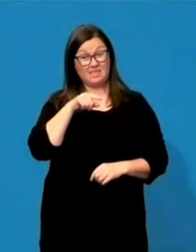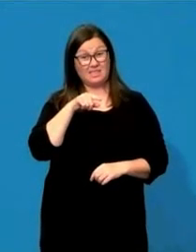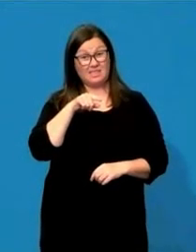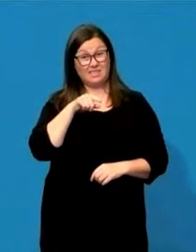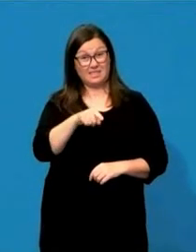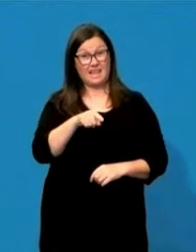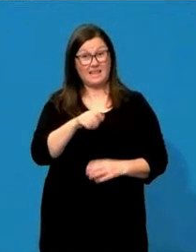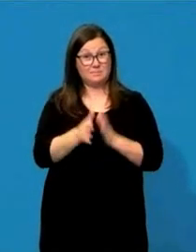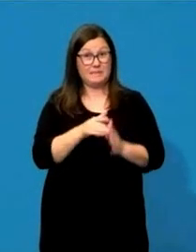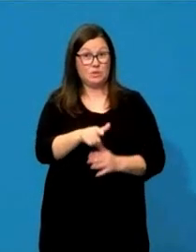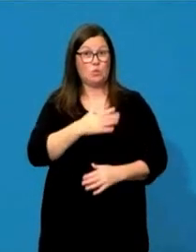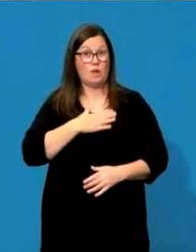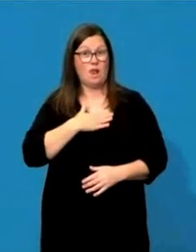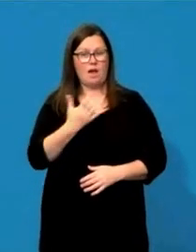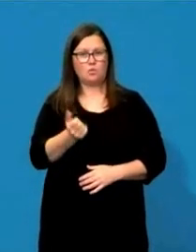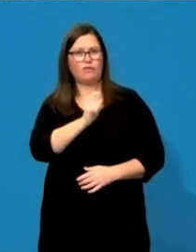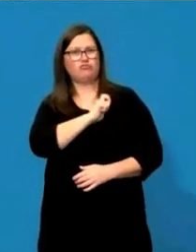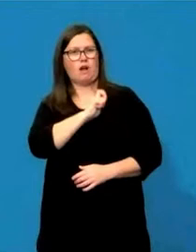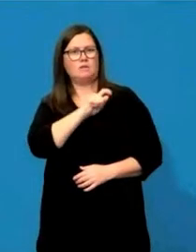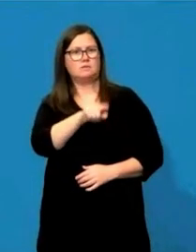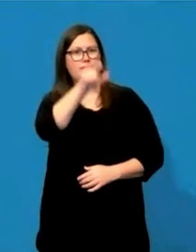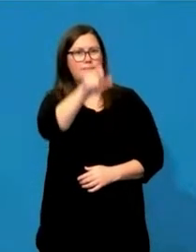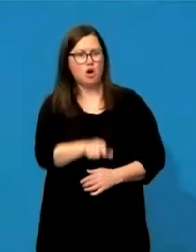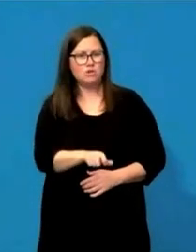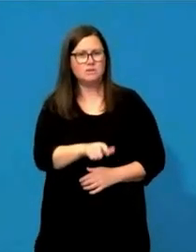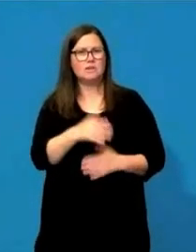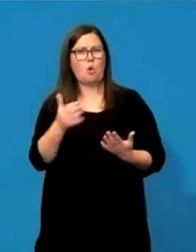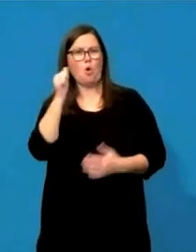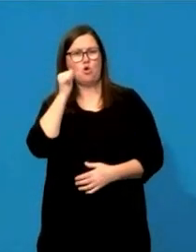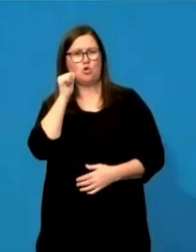accountability? TOPSY JACKAMARRA: I think both, yeah.